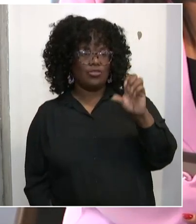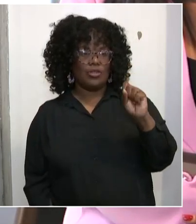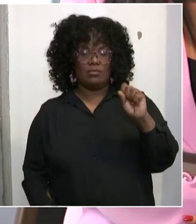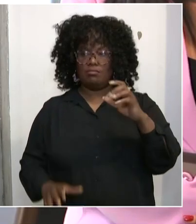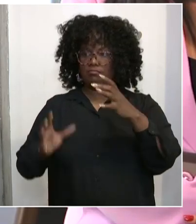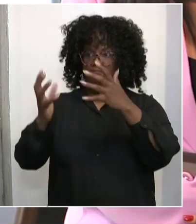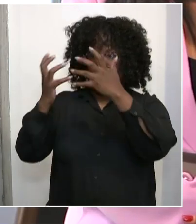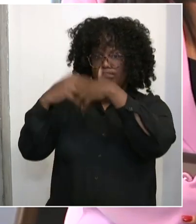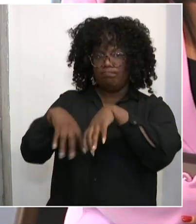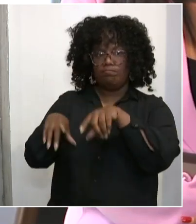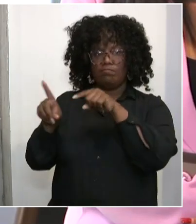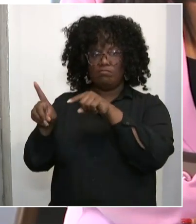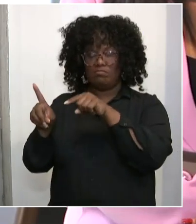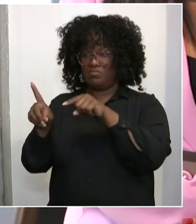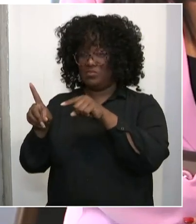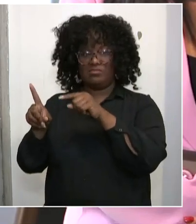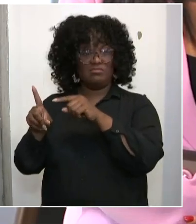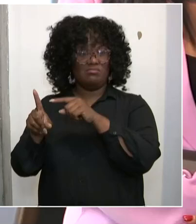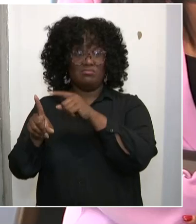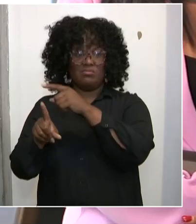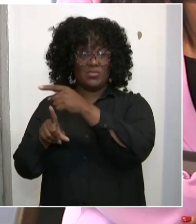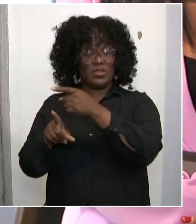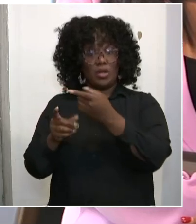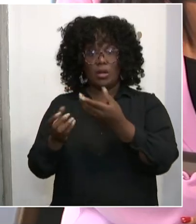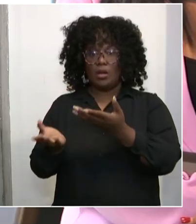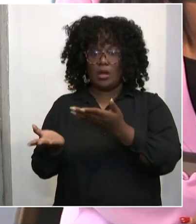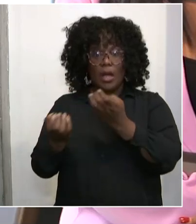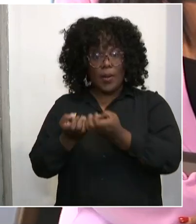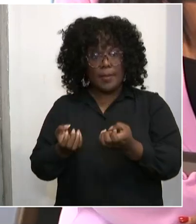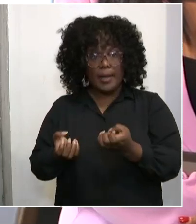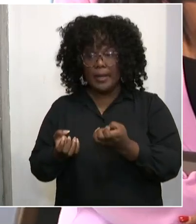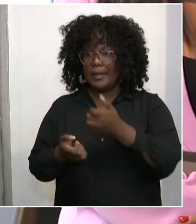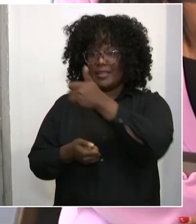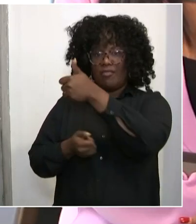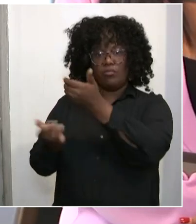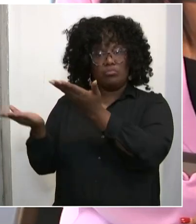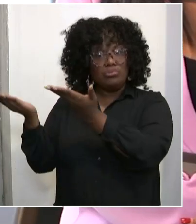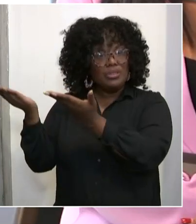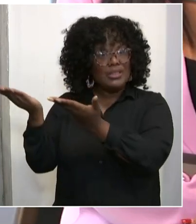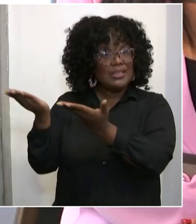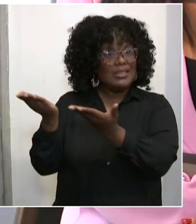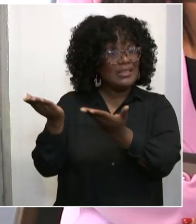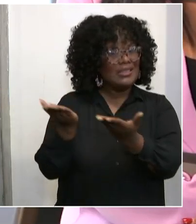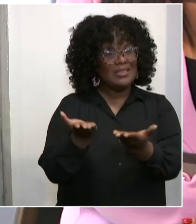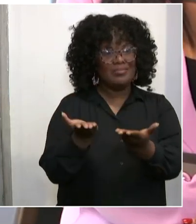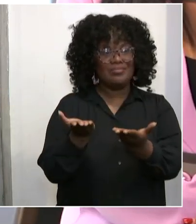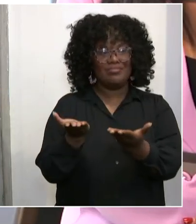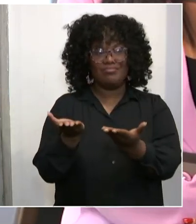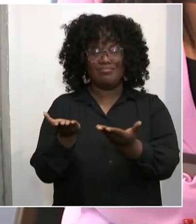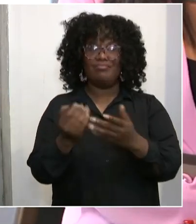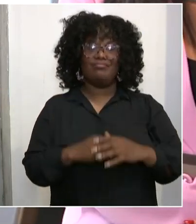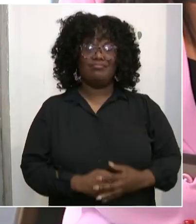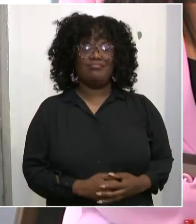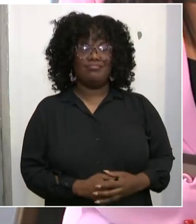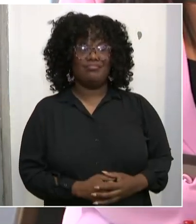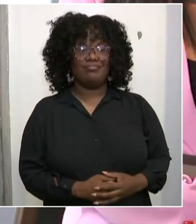they have moved equipment in more, you know, precarious situations so we're relying on their expertise,